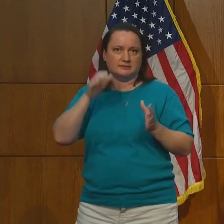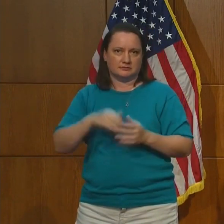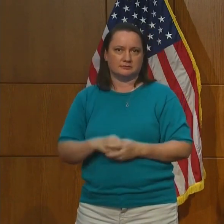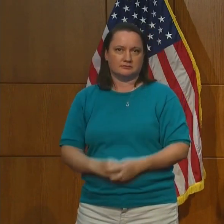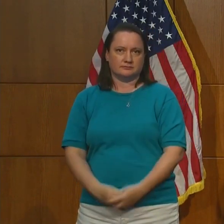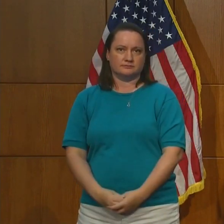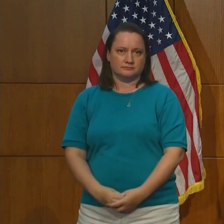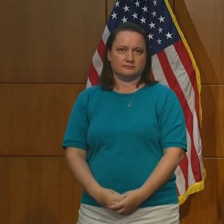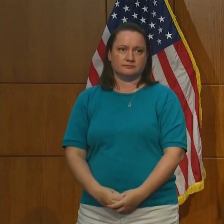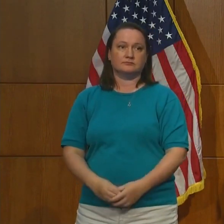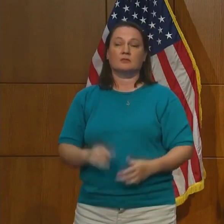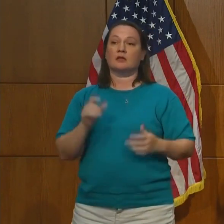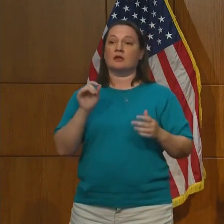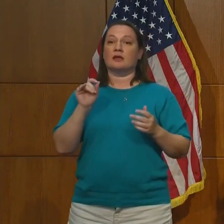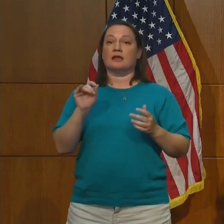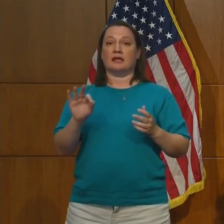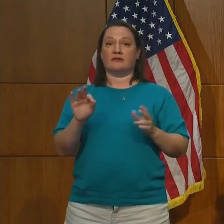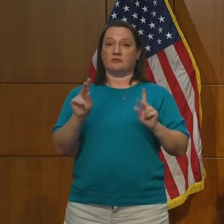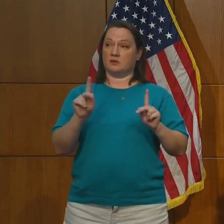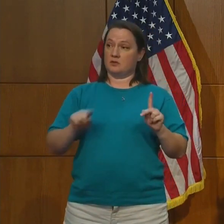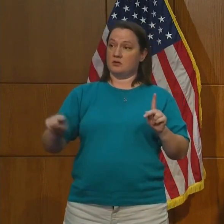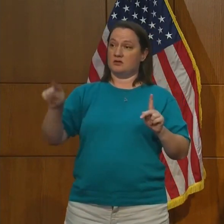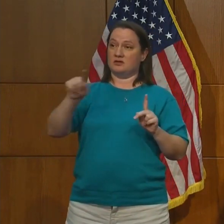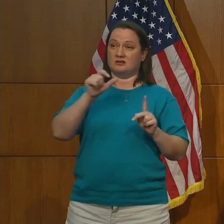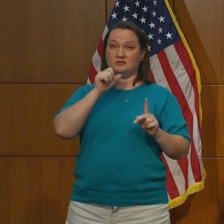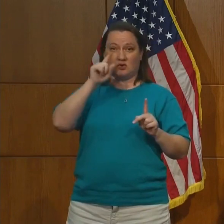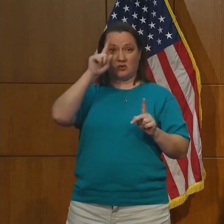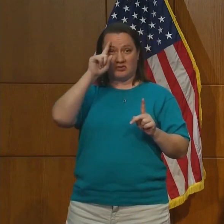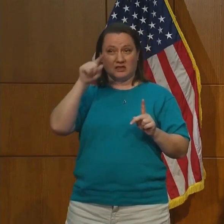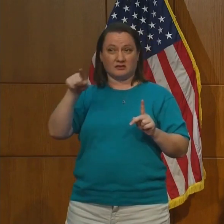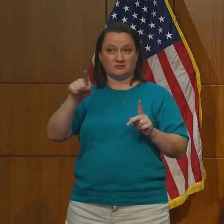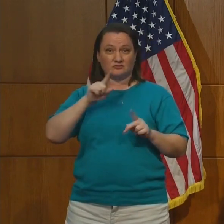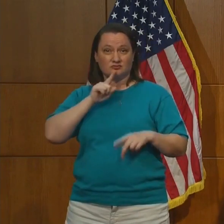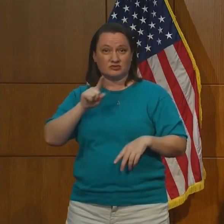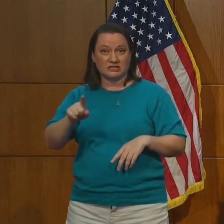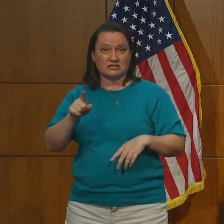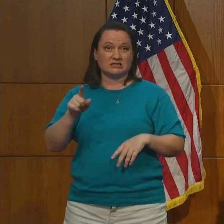THAT I'VE ALWAYS THAT AS A DR